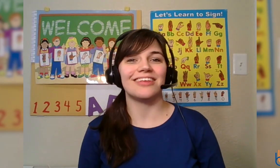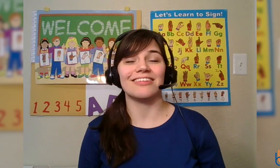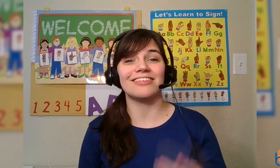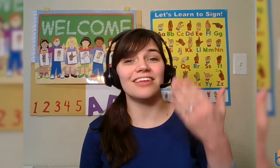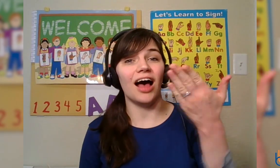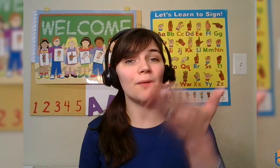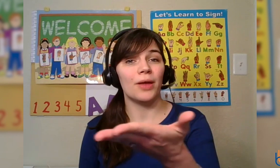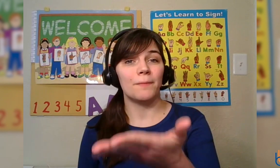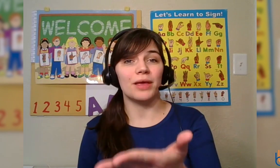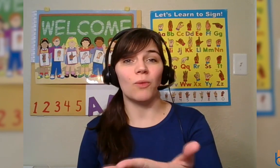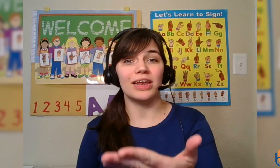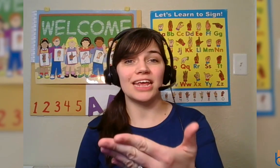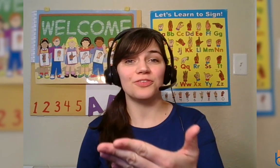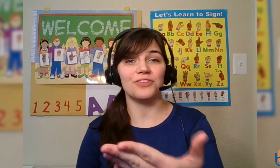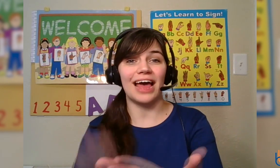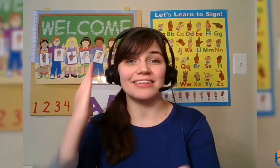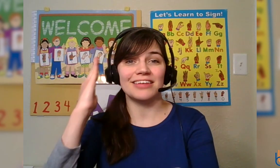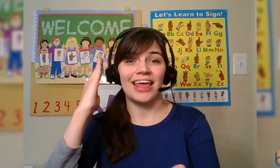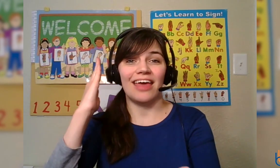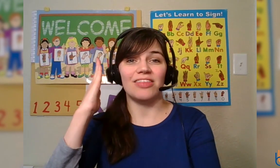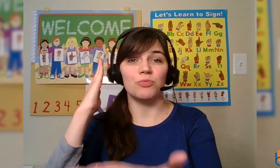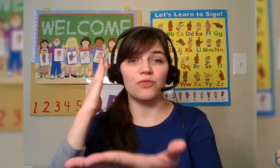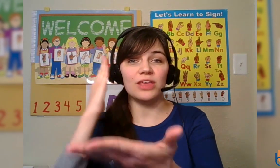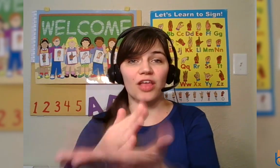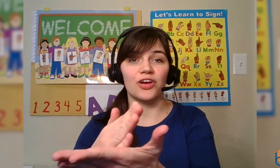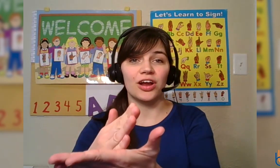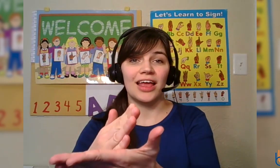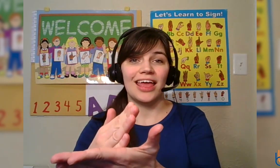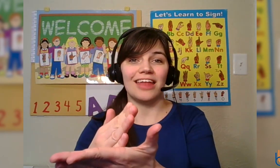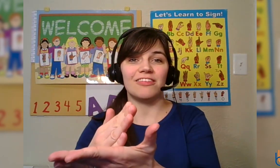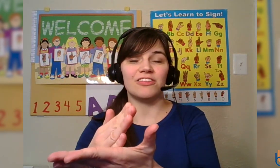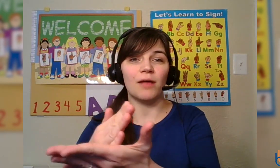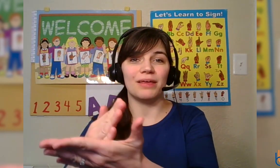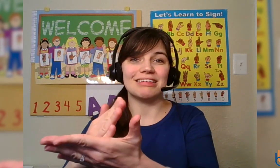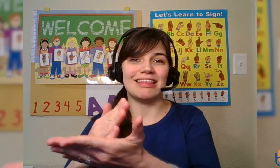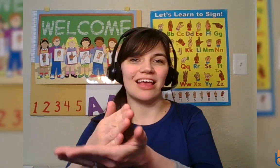sign stop, make one hand flat and then move the other and stop it in